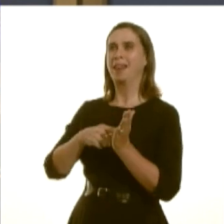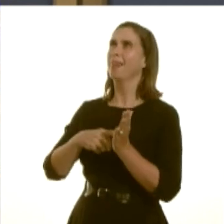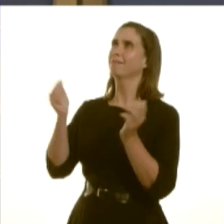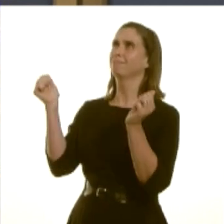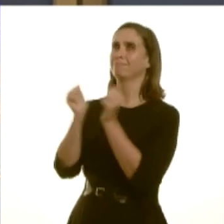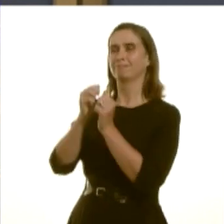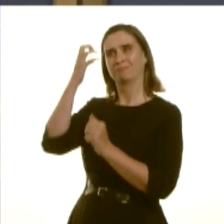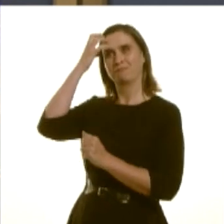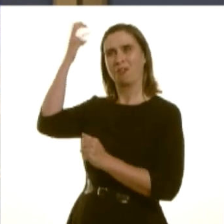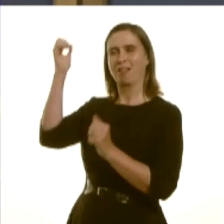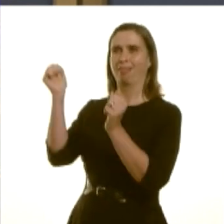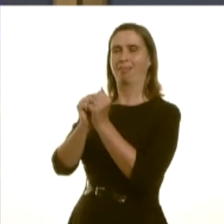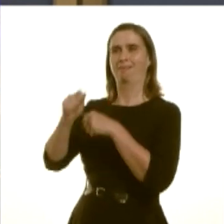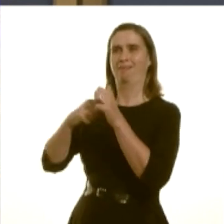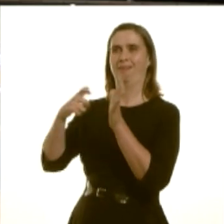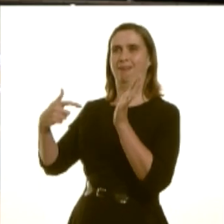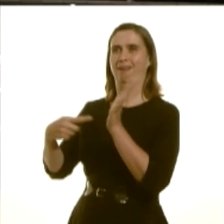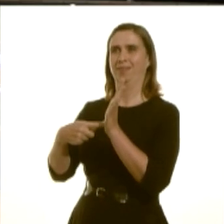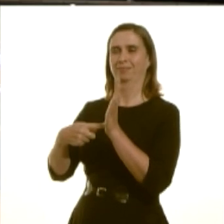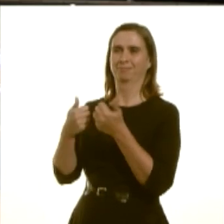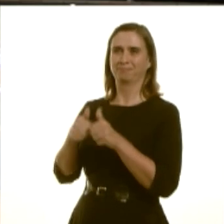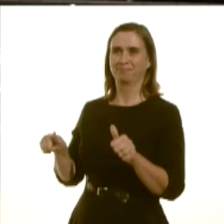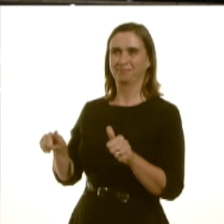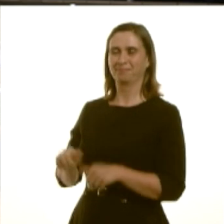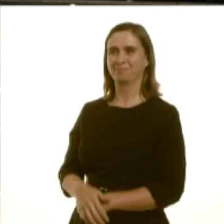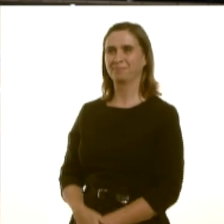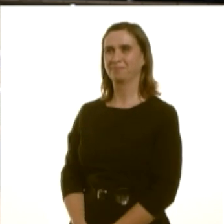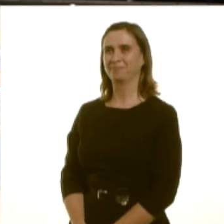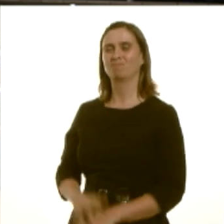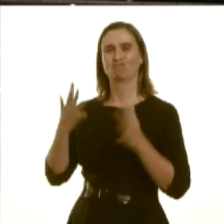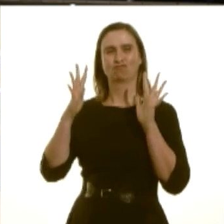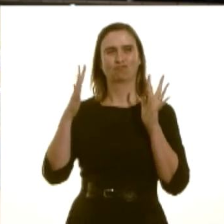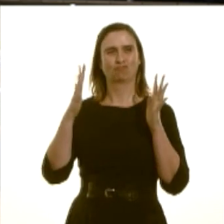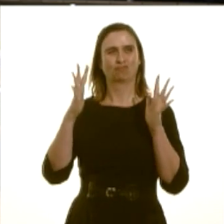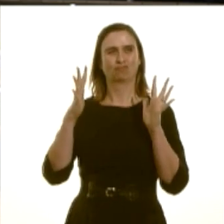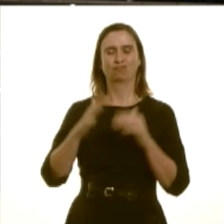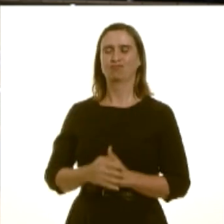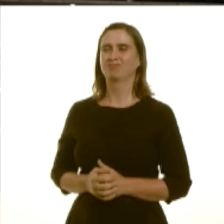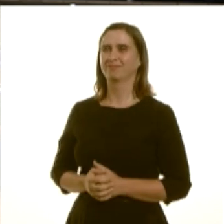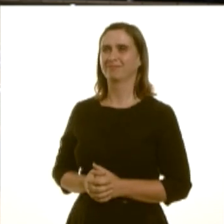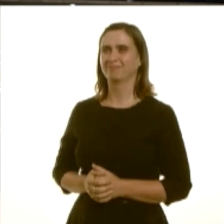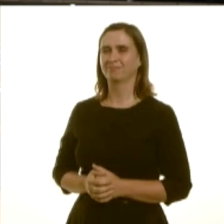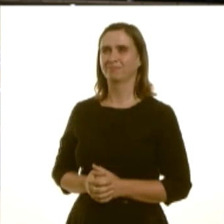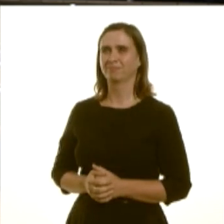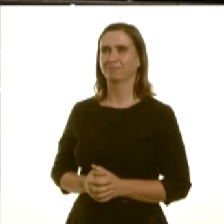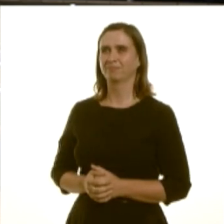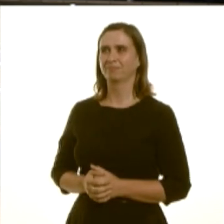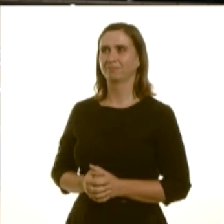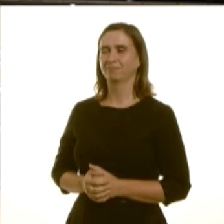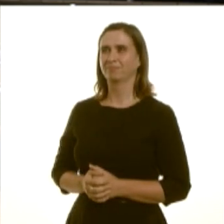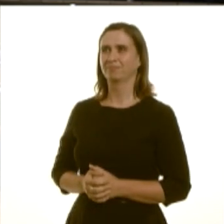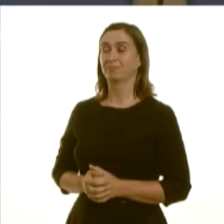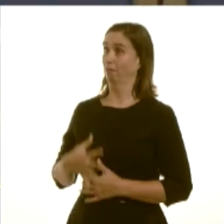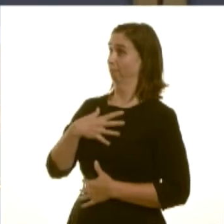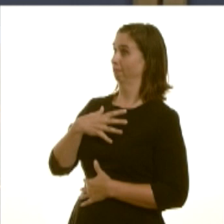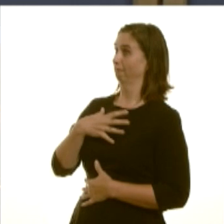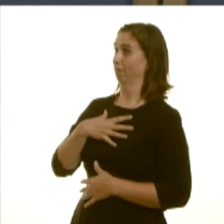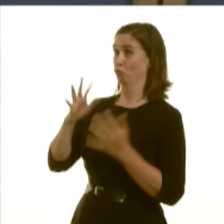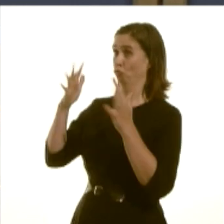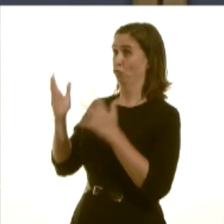on 30 July. Wow, we do not get that response very often.